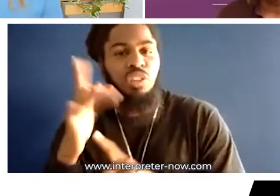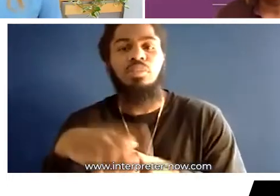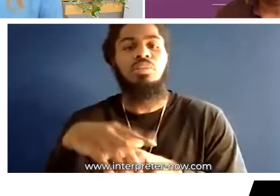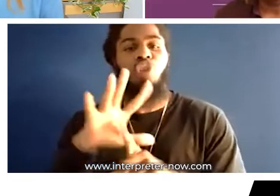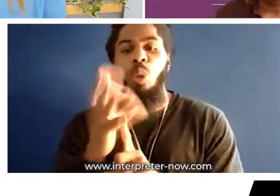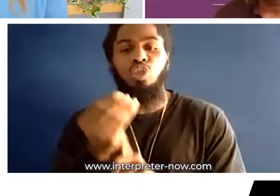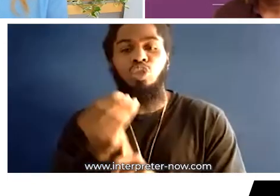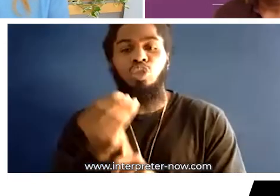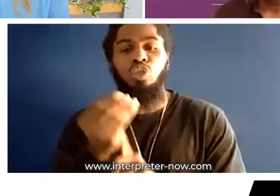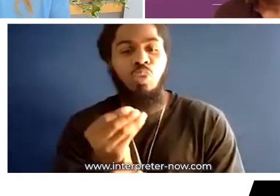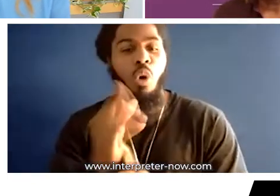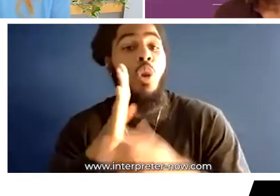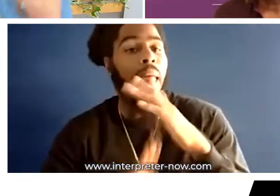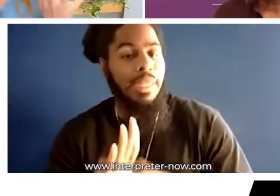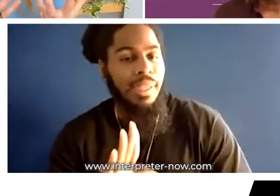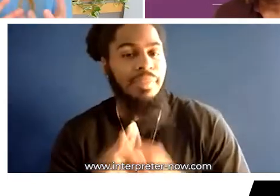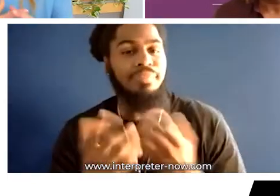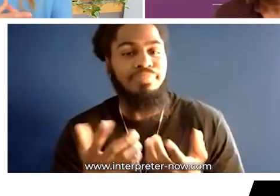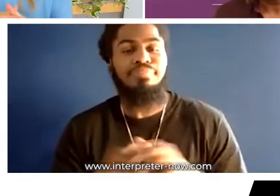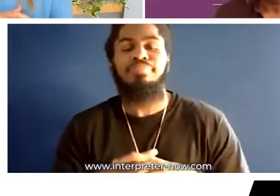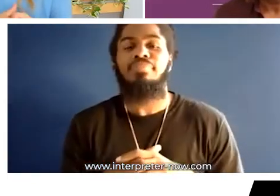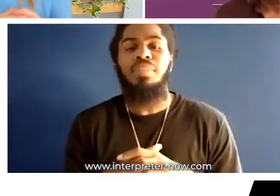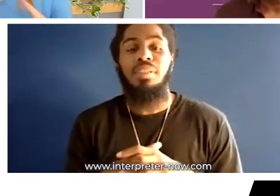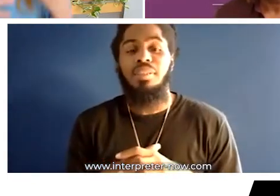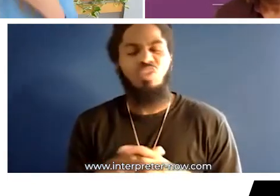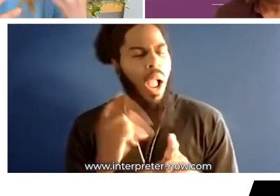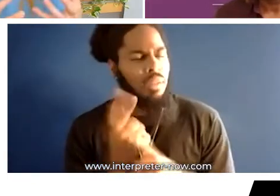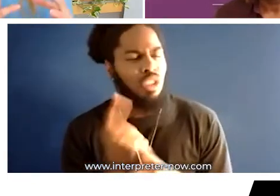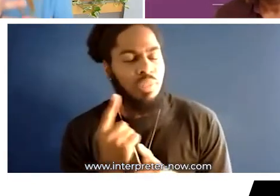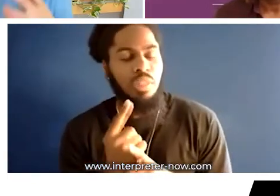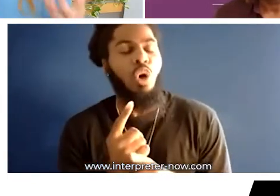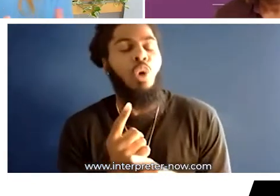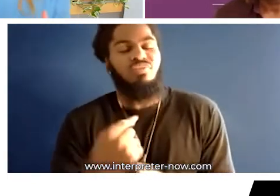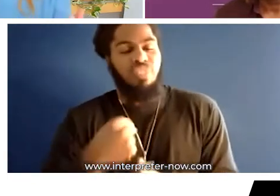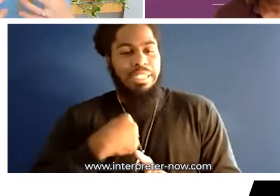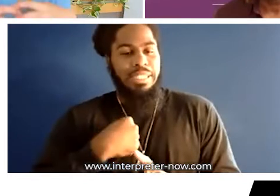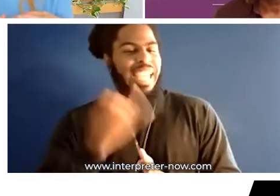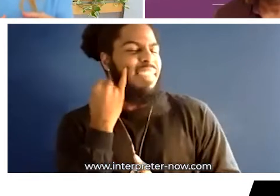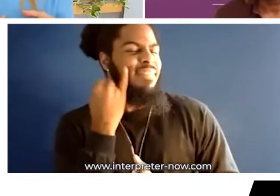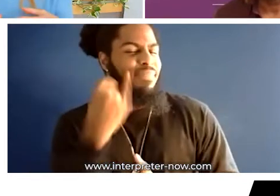So, if I'm a people manager, what are the benefits of cultural intelligence for my team